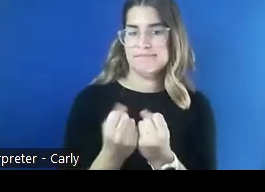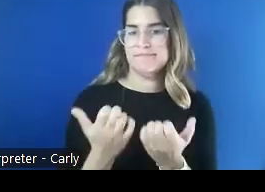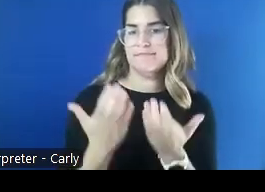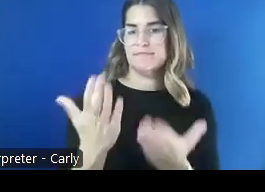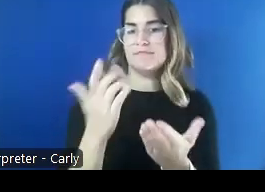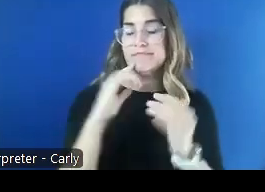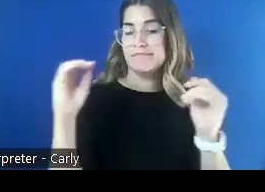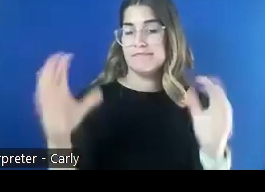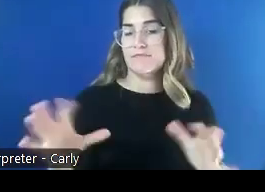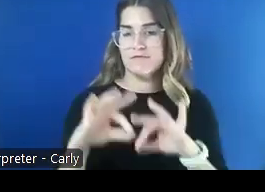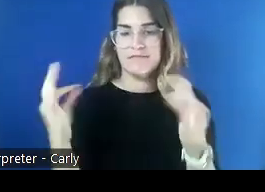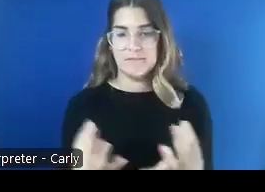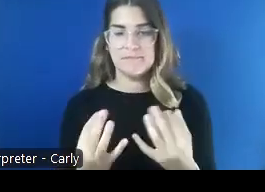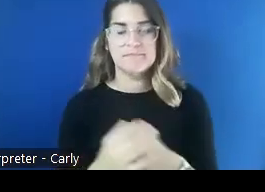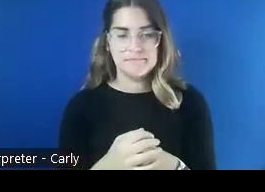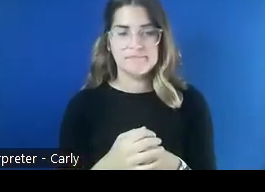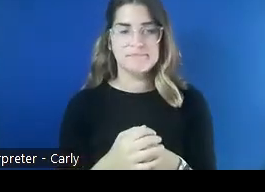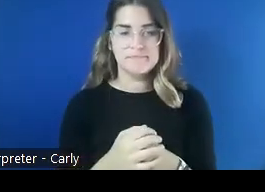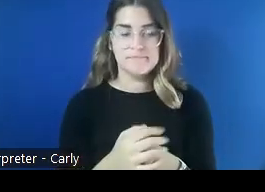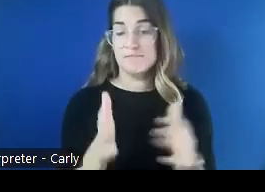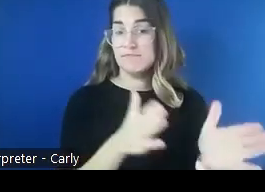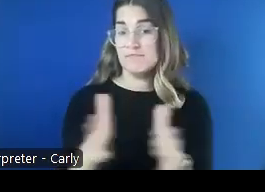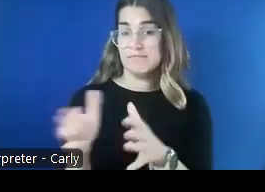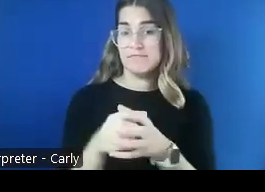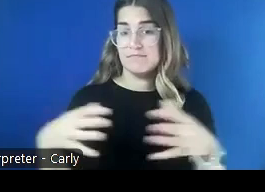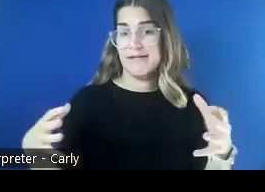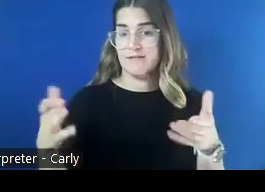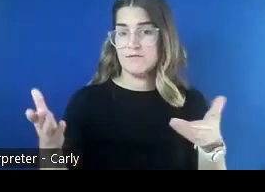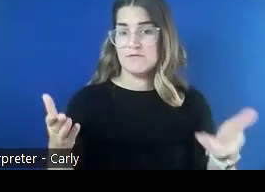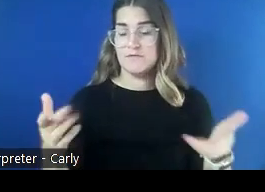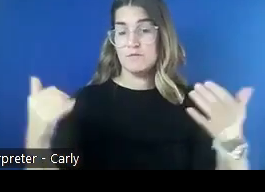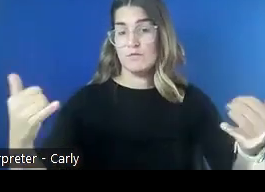and families and we plan to expand these services at the current centers that we're partnering with